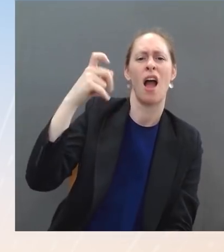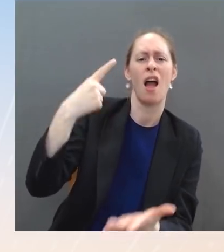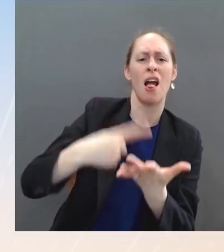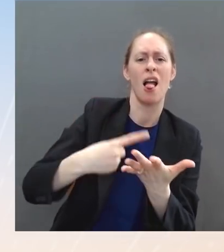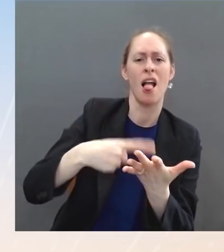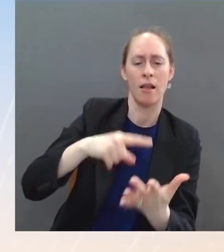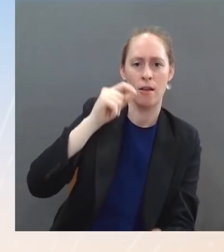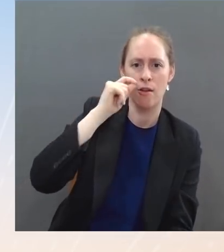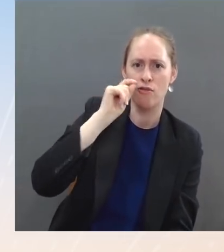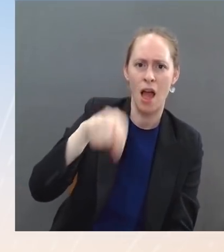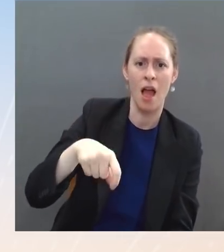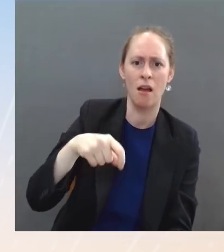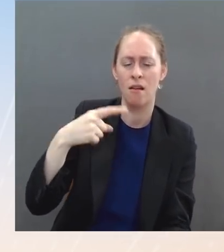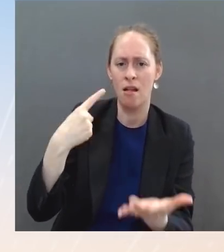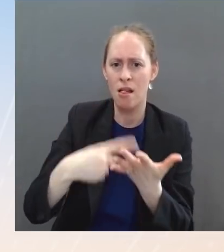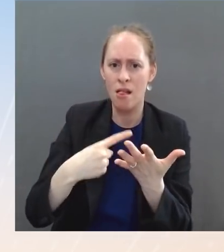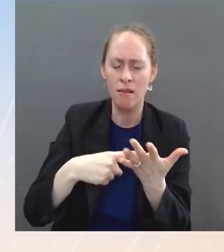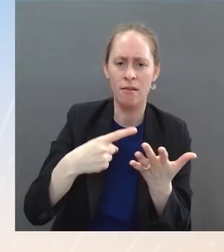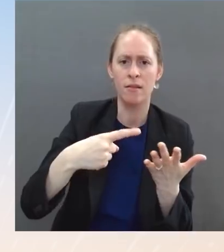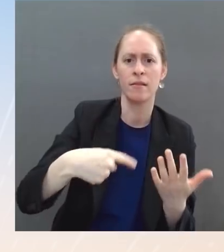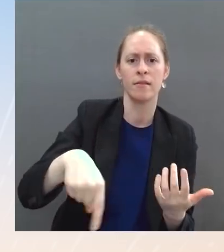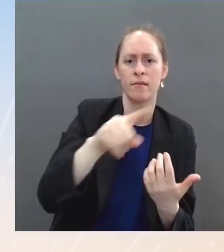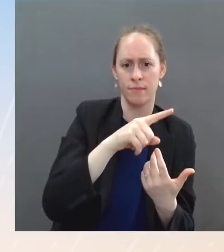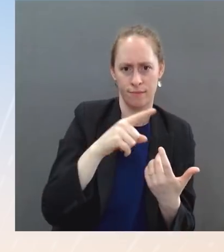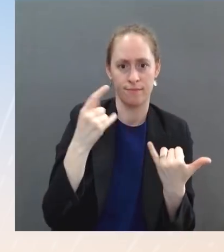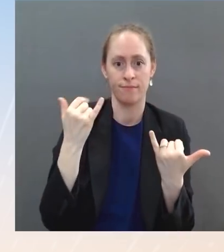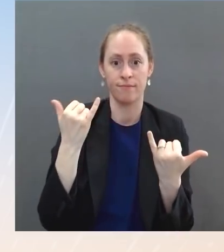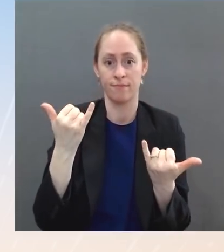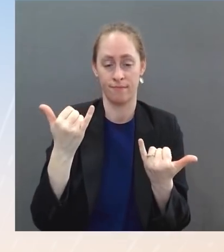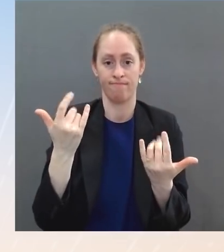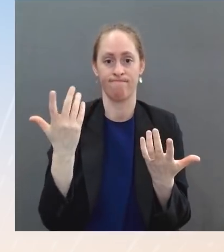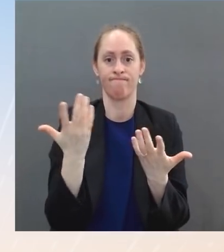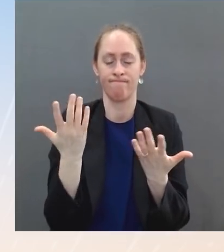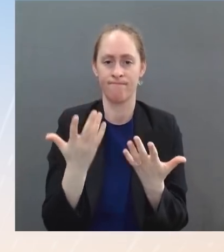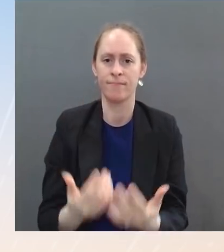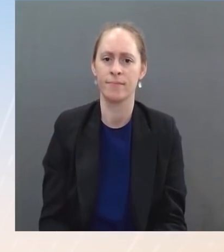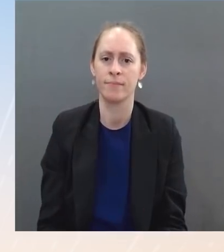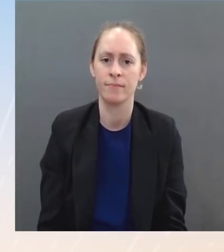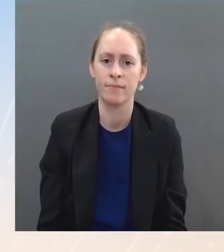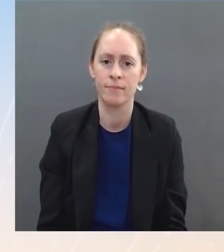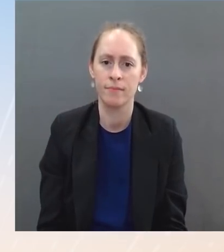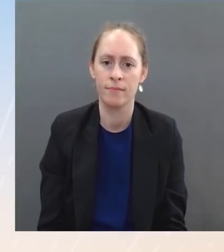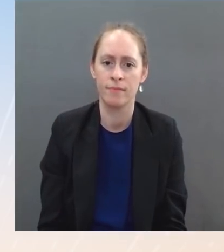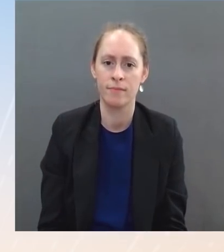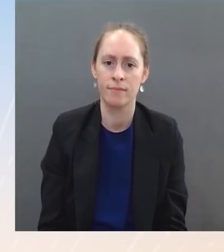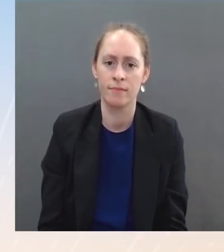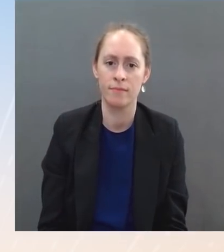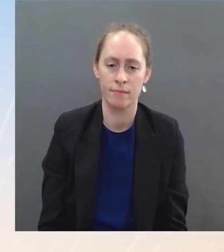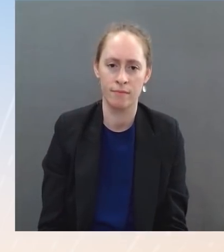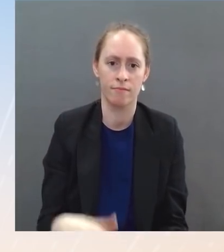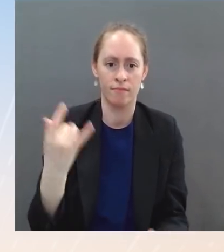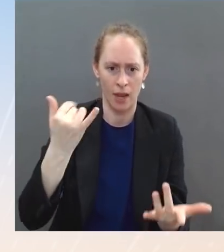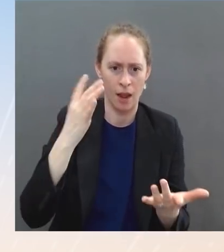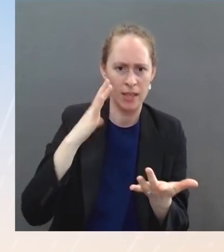Is the administration able to gather other and document other cases that you have assembled that we may not be aware of,